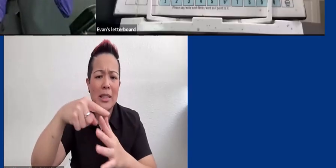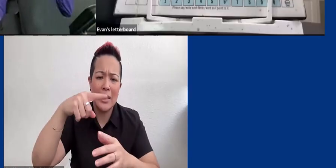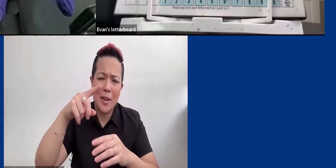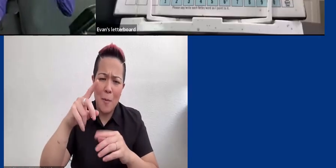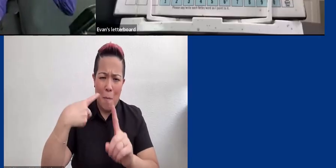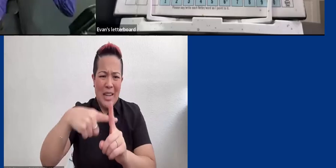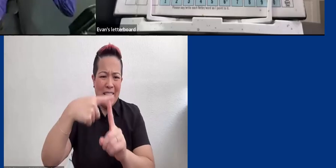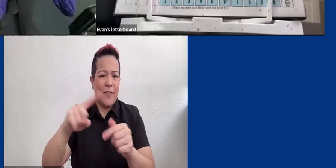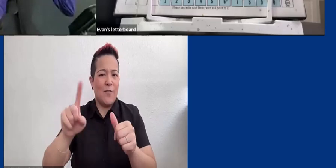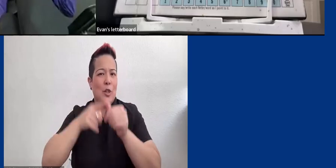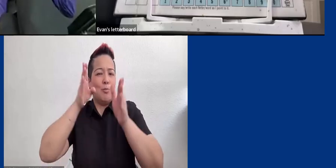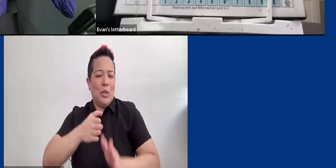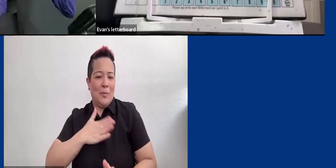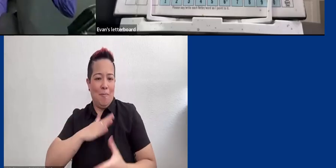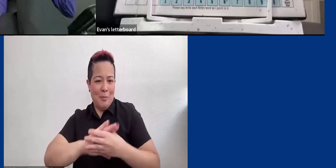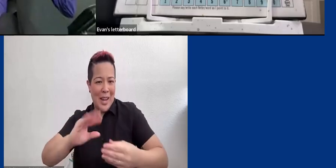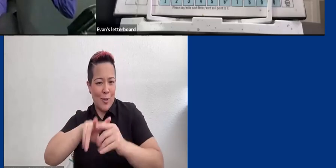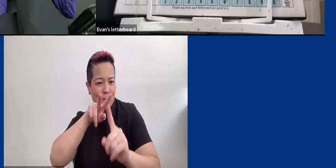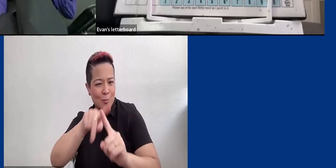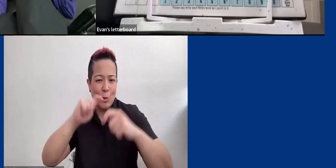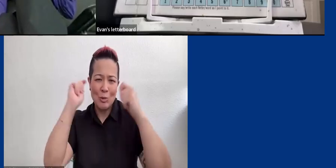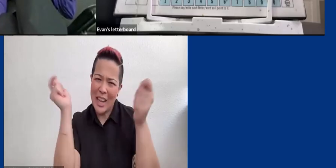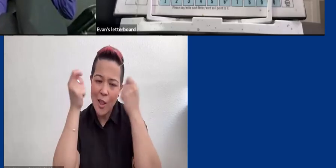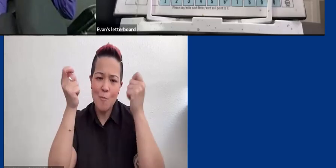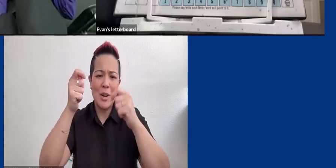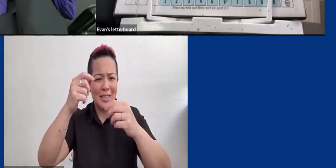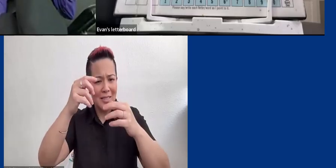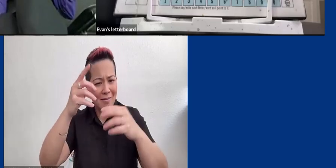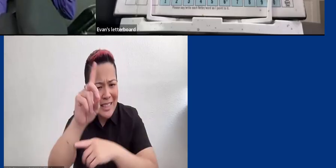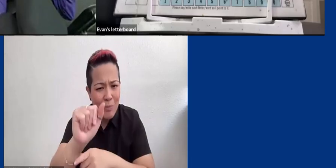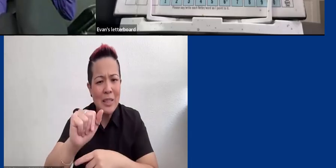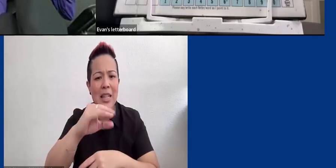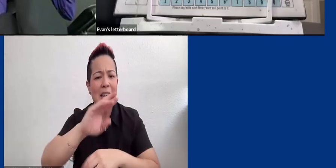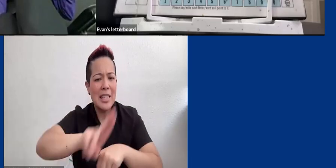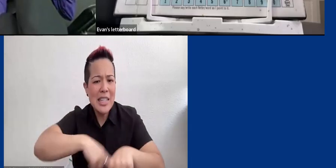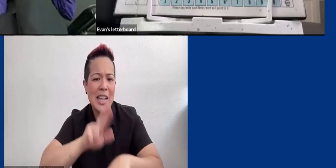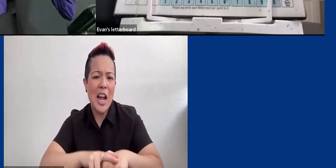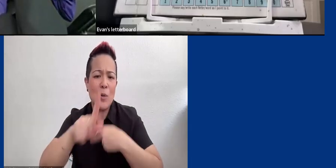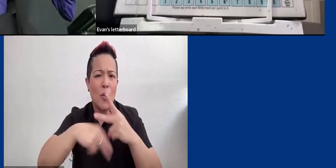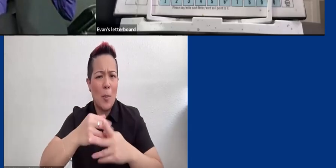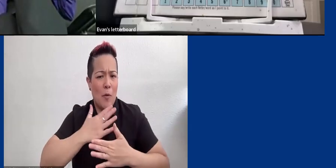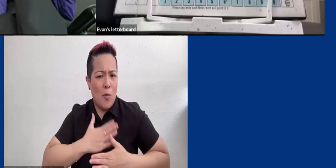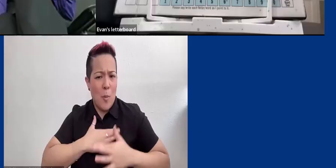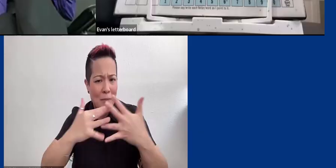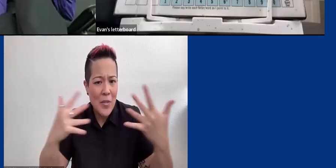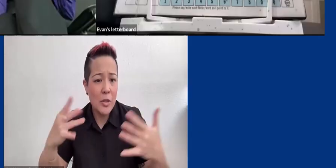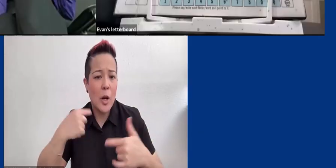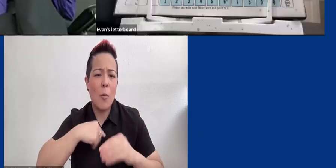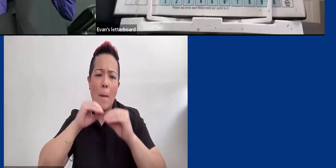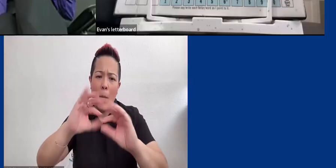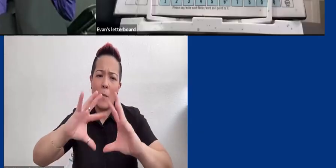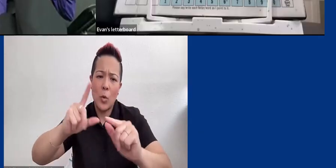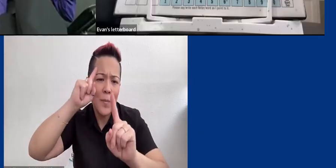is empowered to claim their own sexuality loudly, proudly, and without shame.